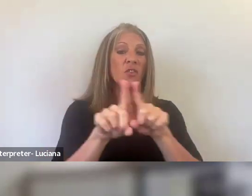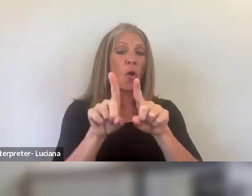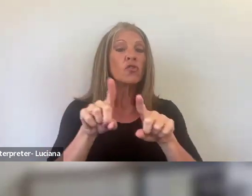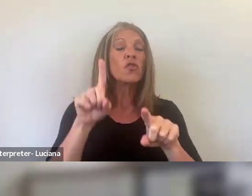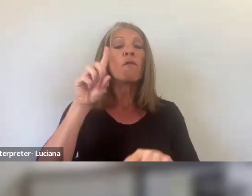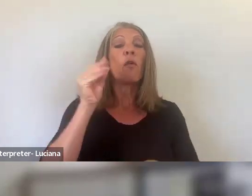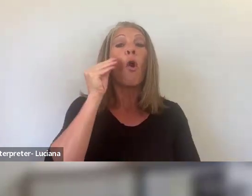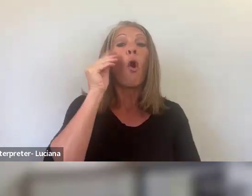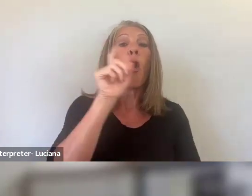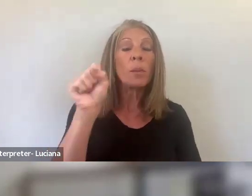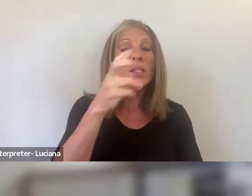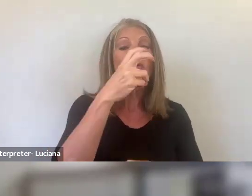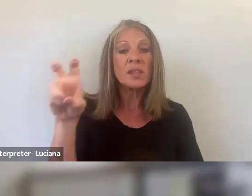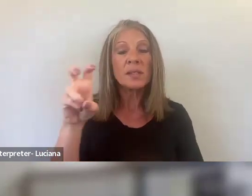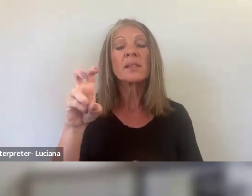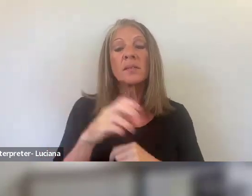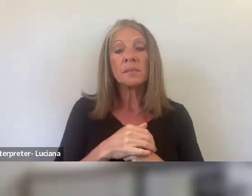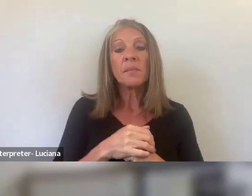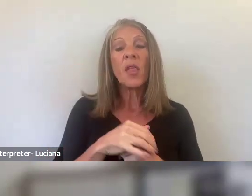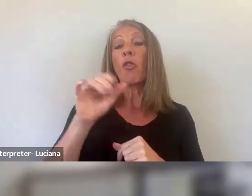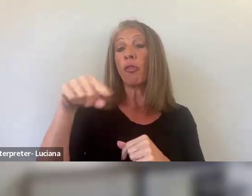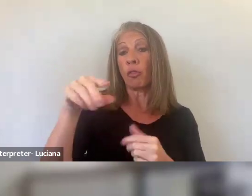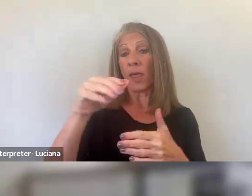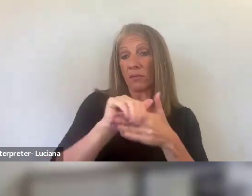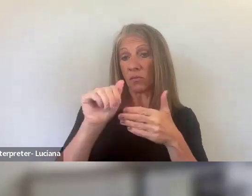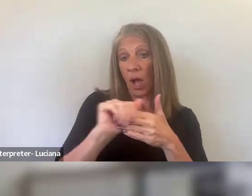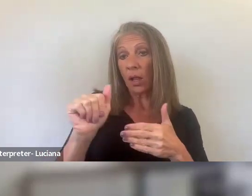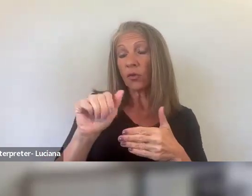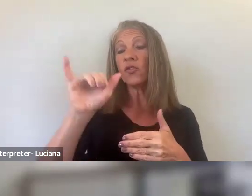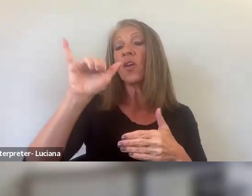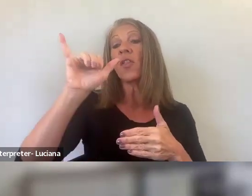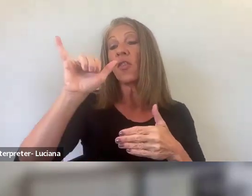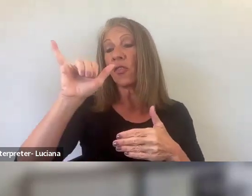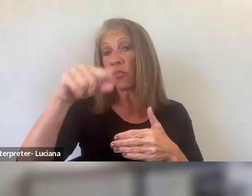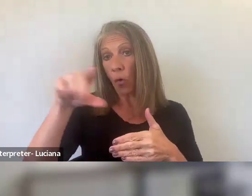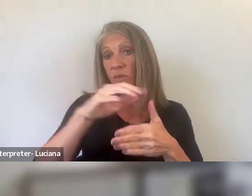transition and diversion. Those dollars, the rehab act title VII be dollars are used for